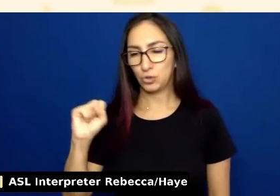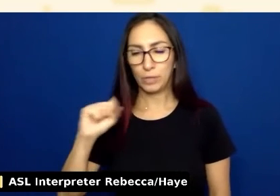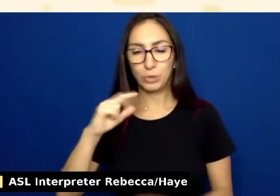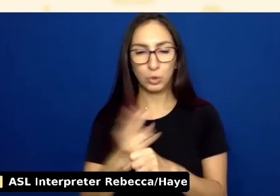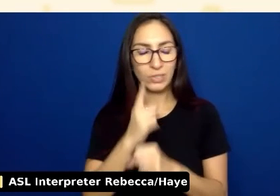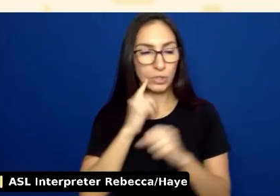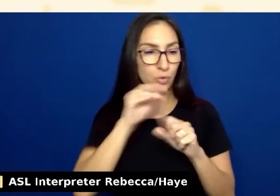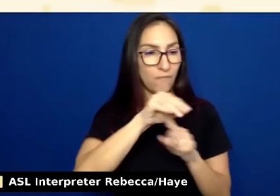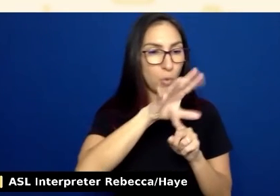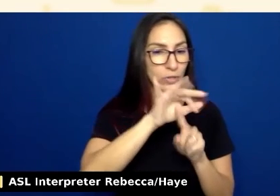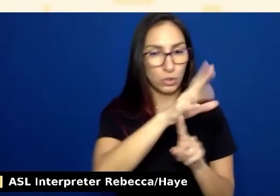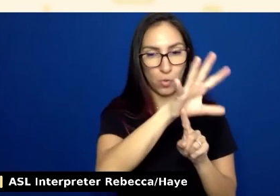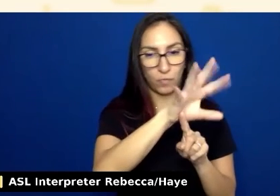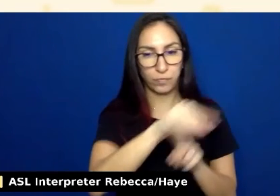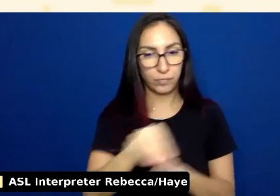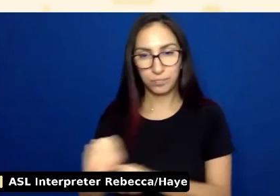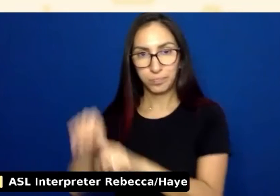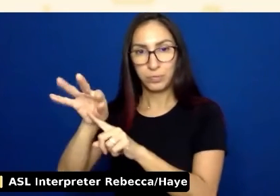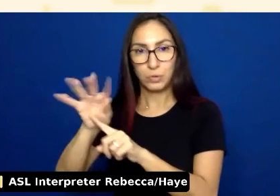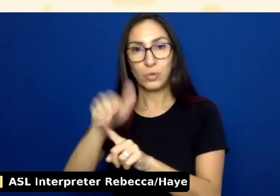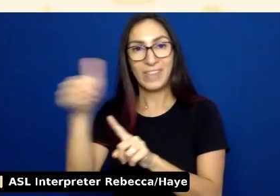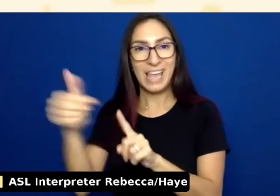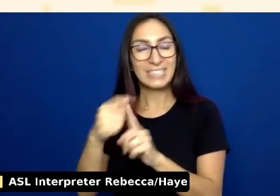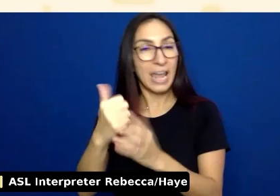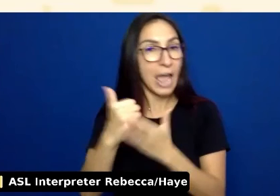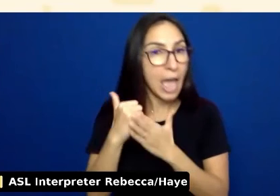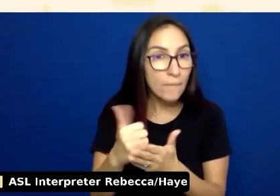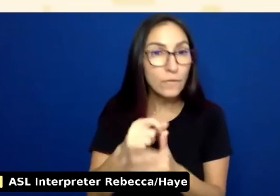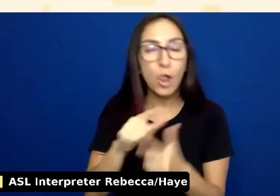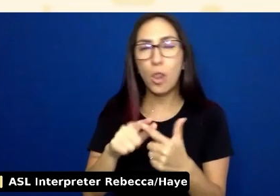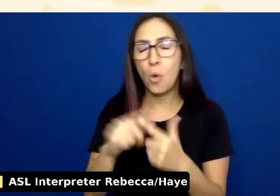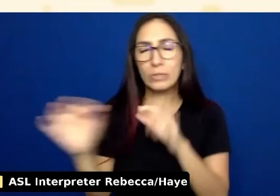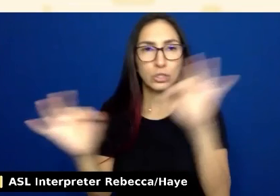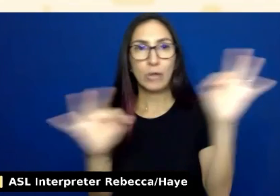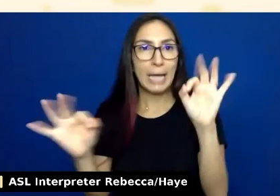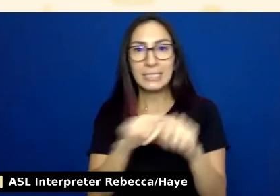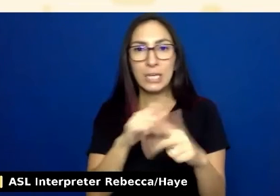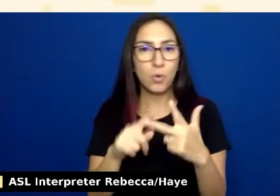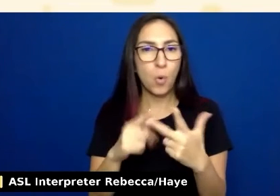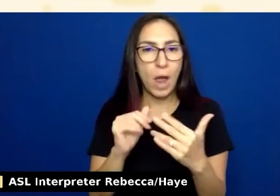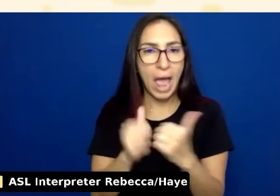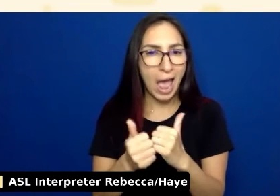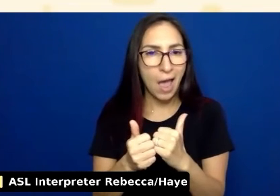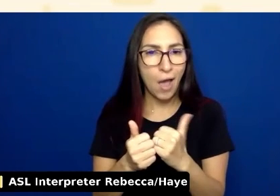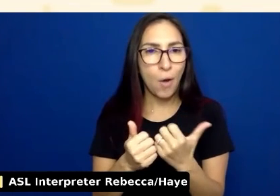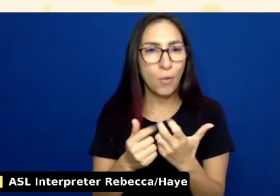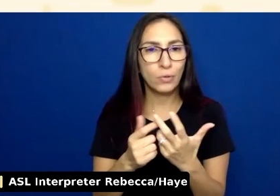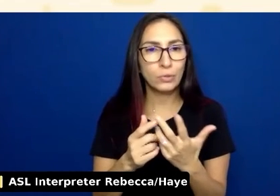Is this helpful to distracting or is there a better way to keep this super apparent? And then they provided an example of the Van Gogh Museum,